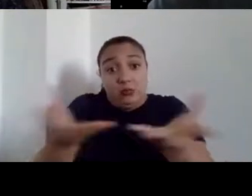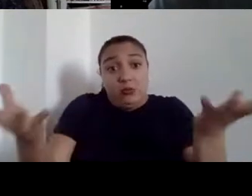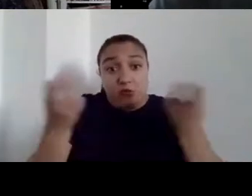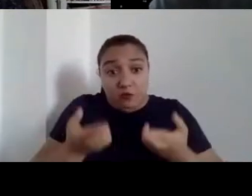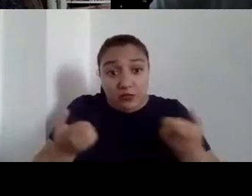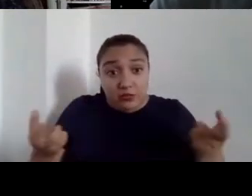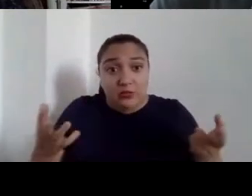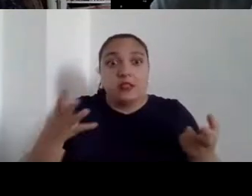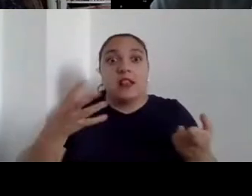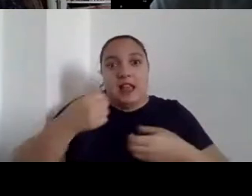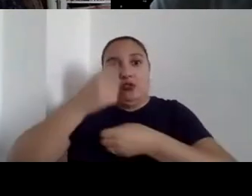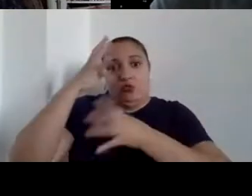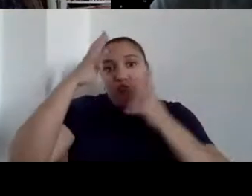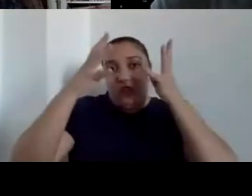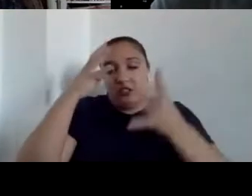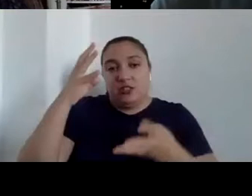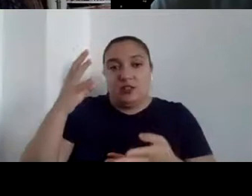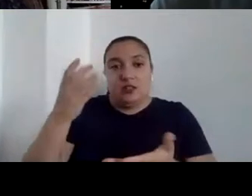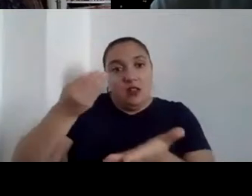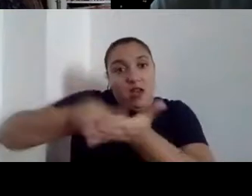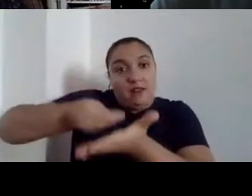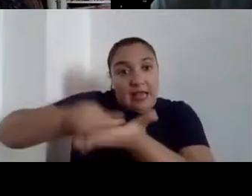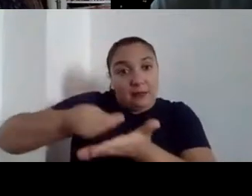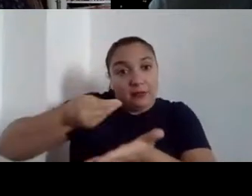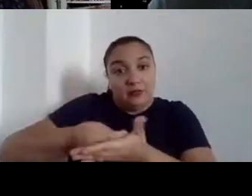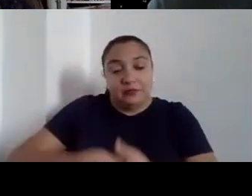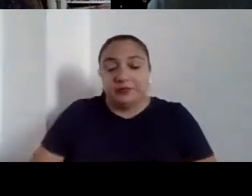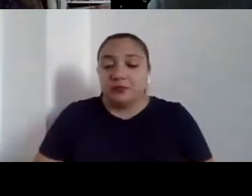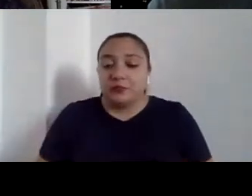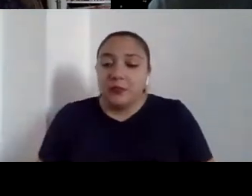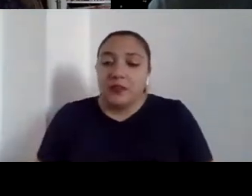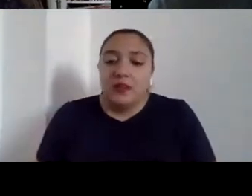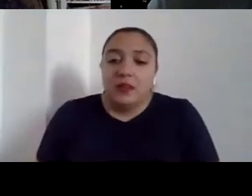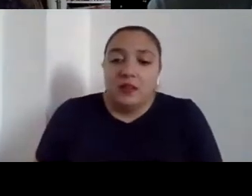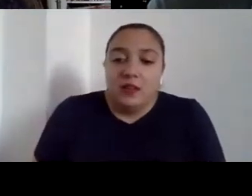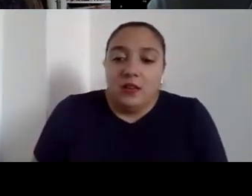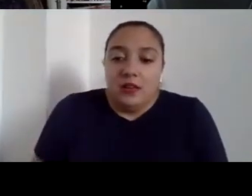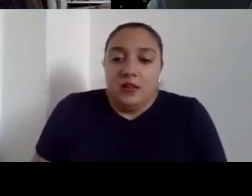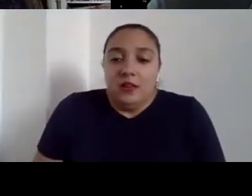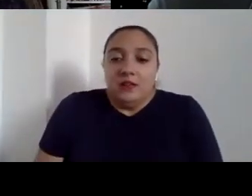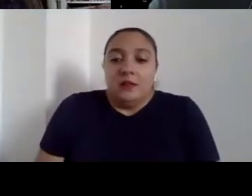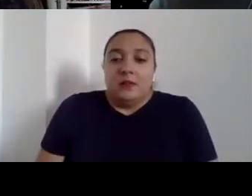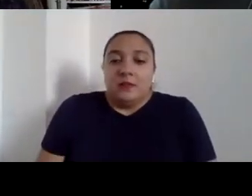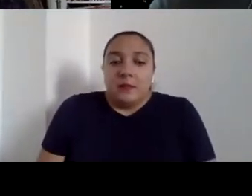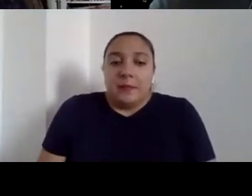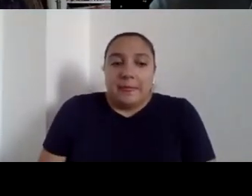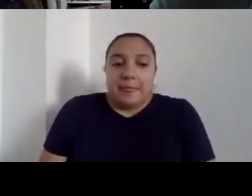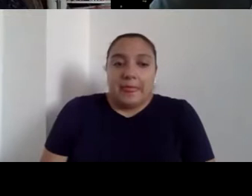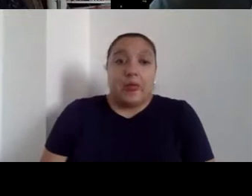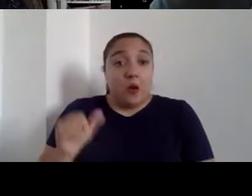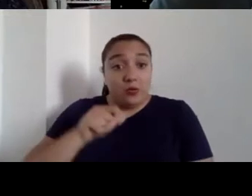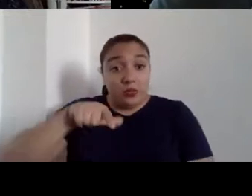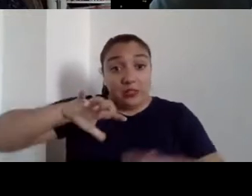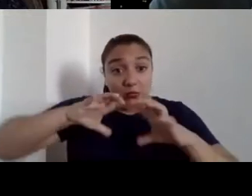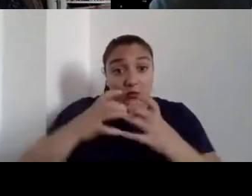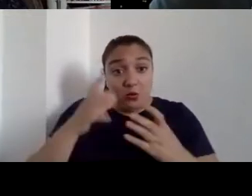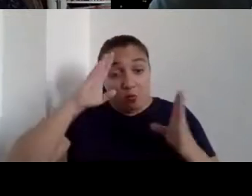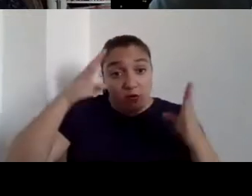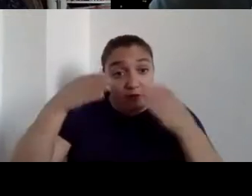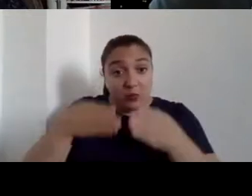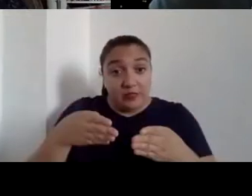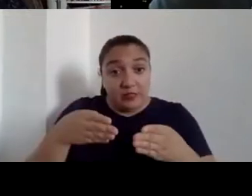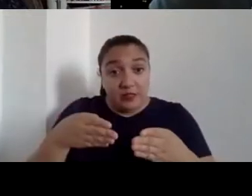capital as well in this collective focusing on the